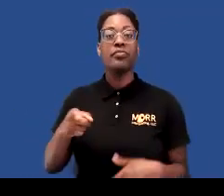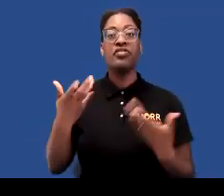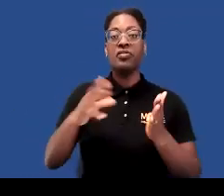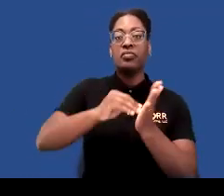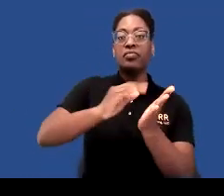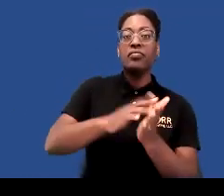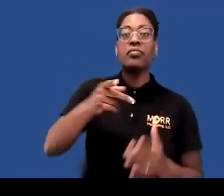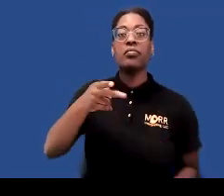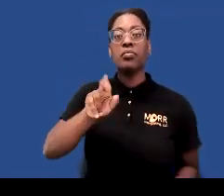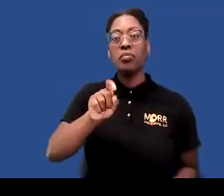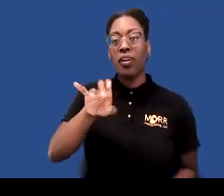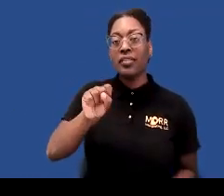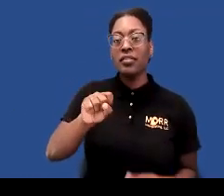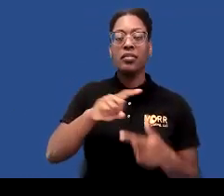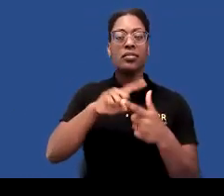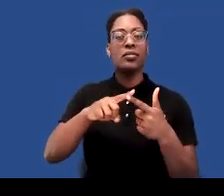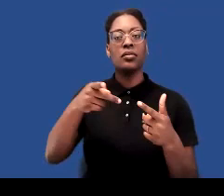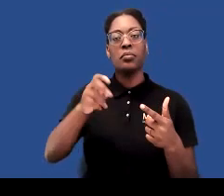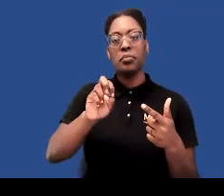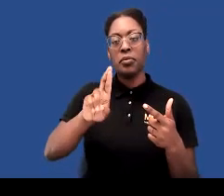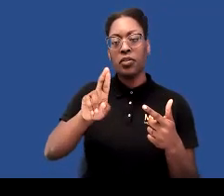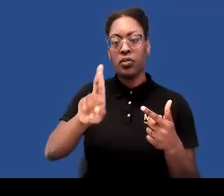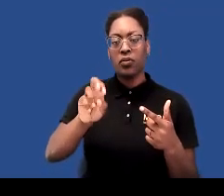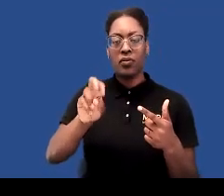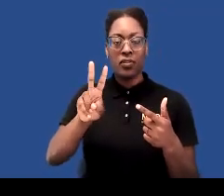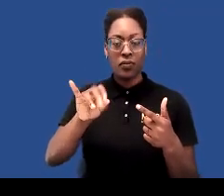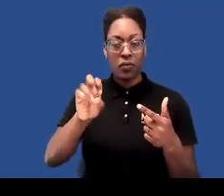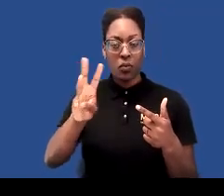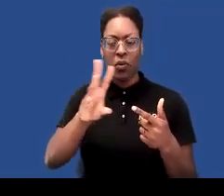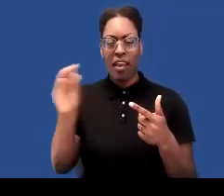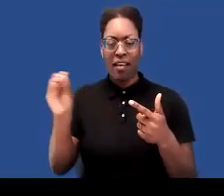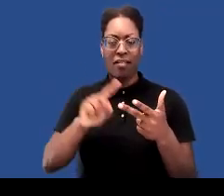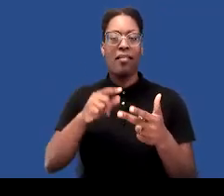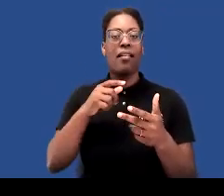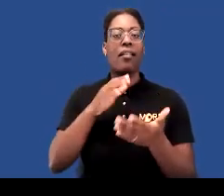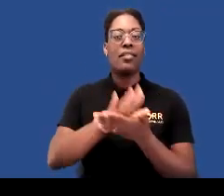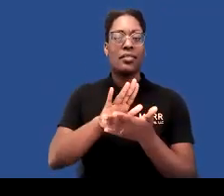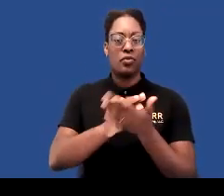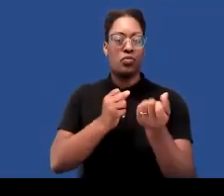and the Journal of Academic Support Programs. He has also presented his research at numerous conferences, including